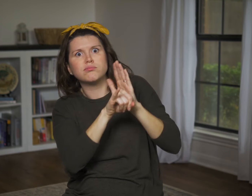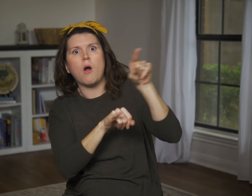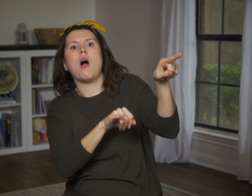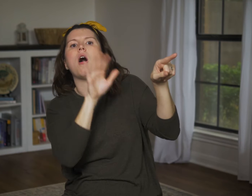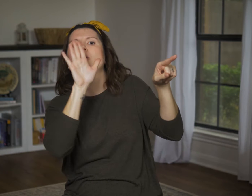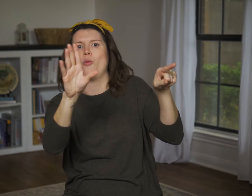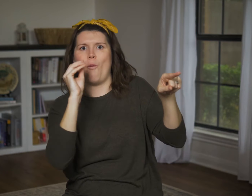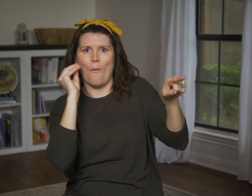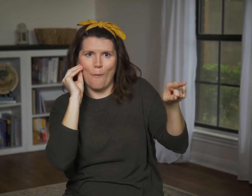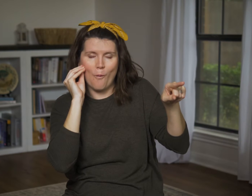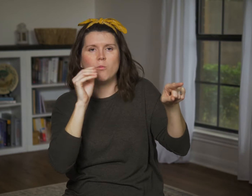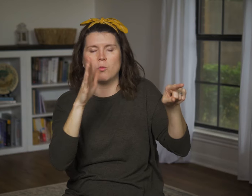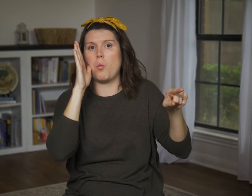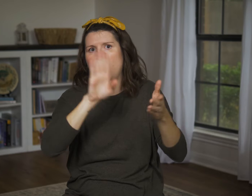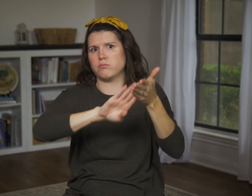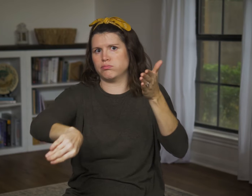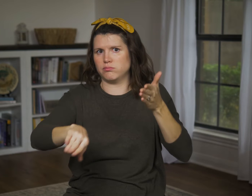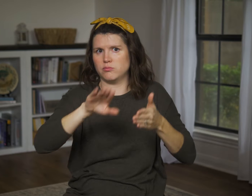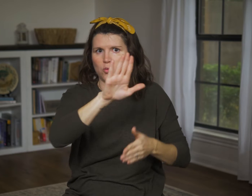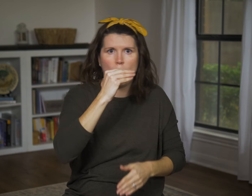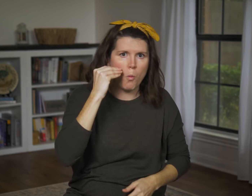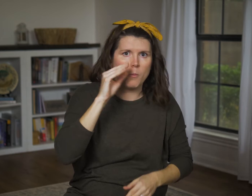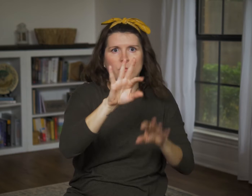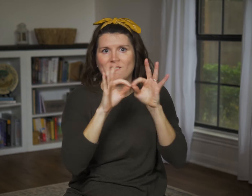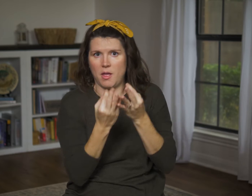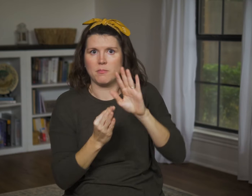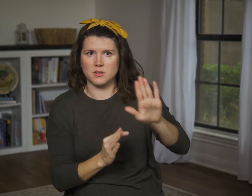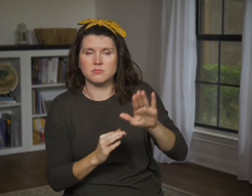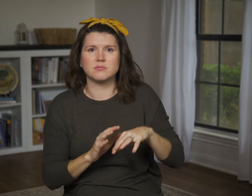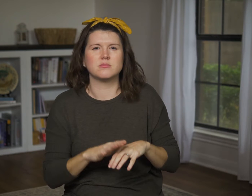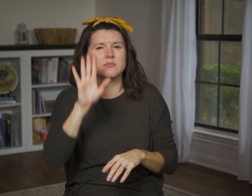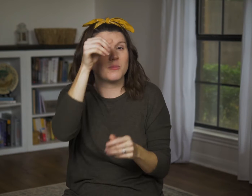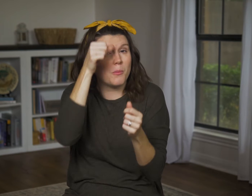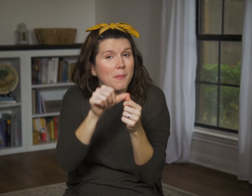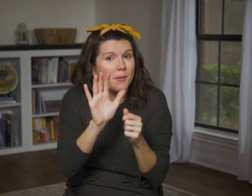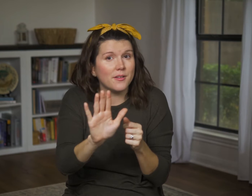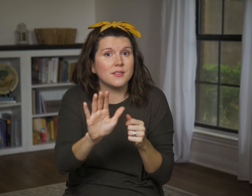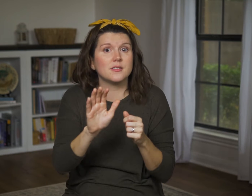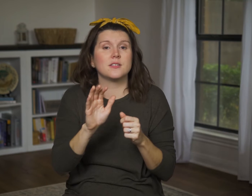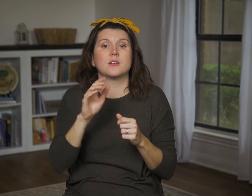so they can easily identify her home and spare her family. Remember this moment.